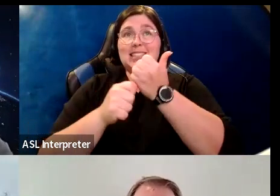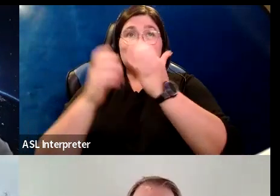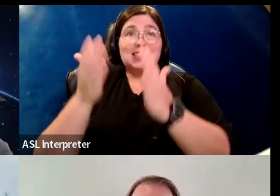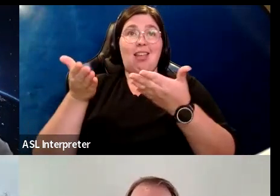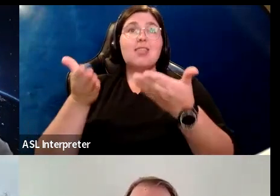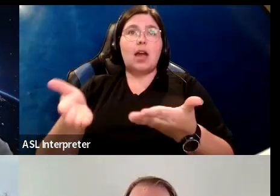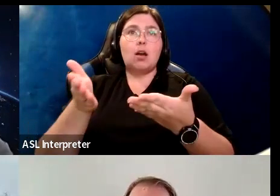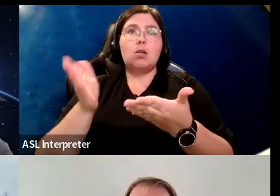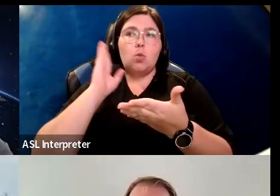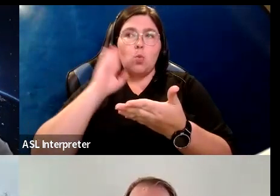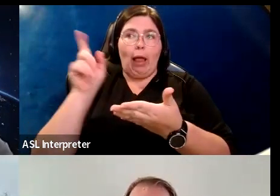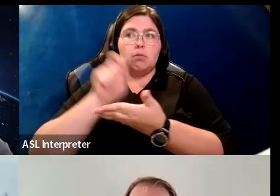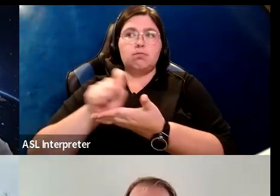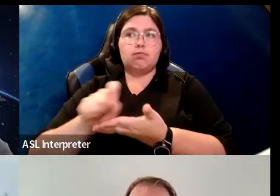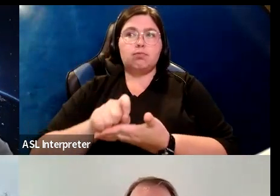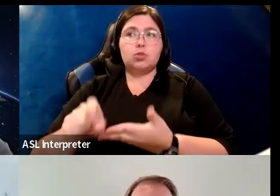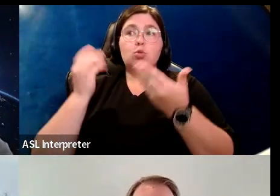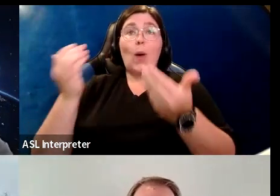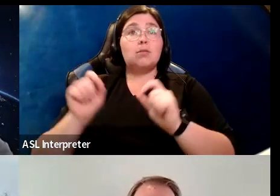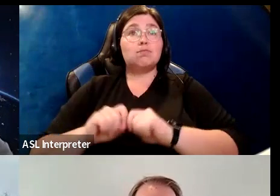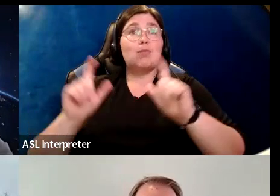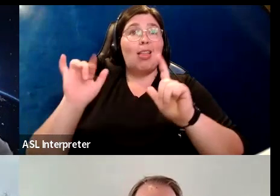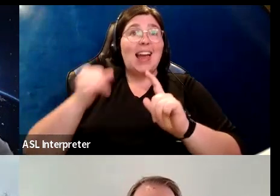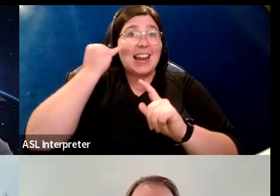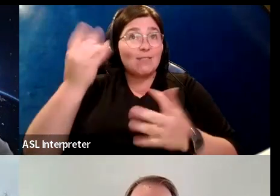you can just open up that Google document.